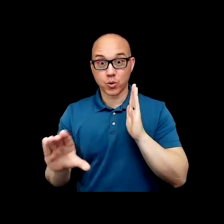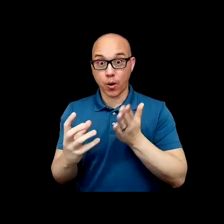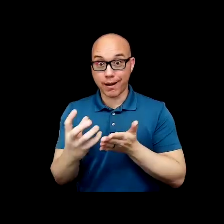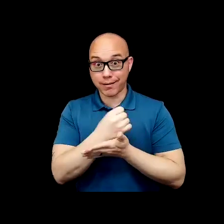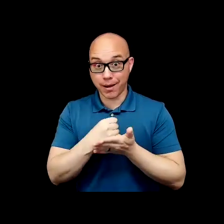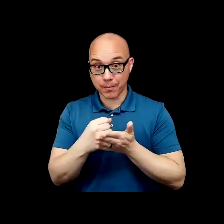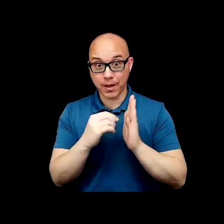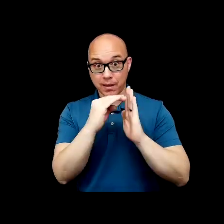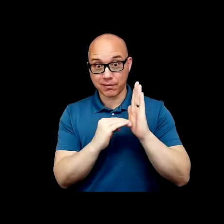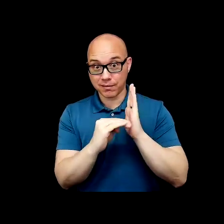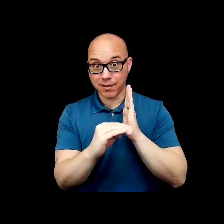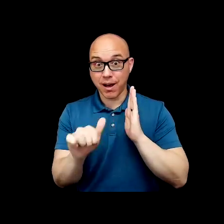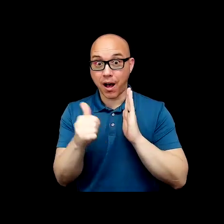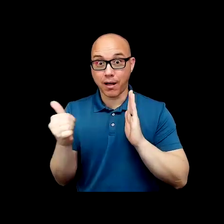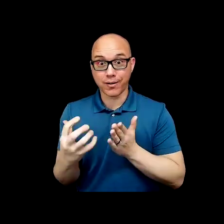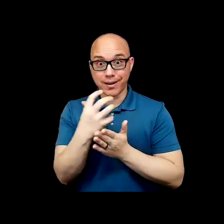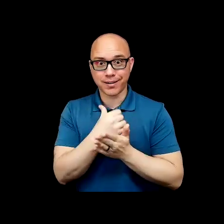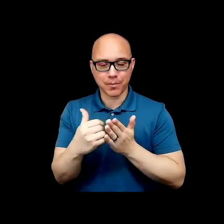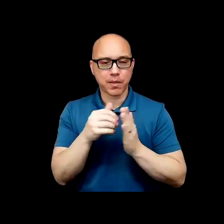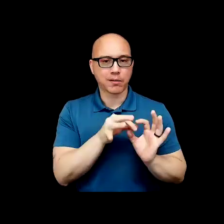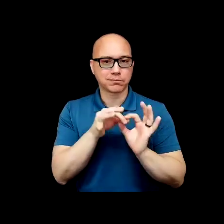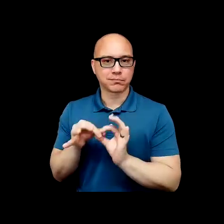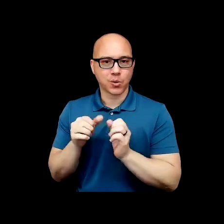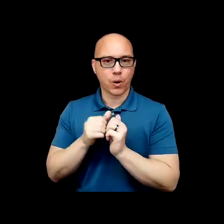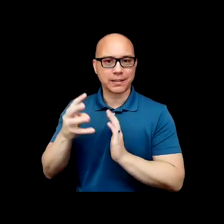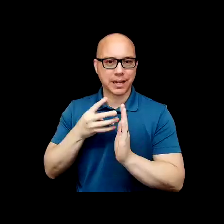to schedule 1, I believe. That is where you can see the breakdown of what you are paying